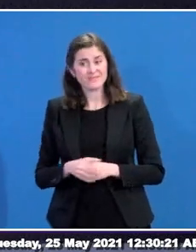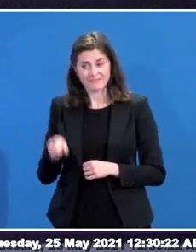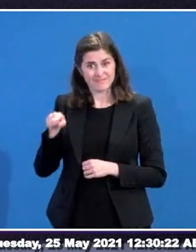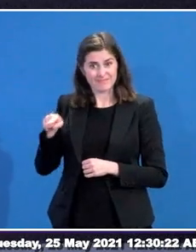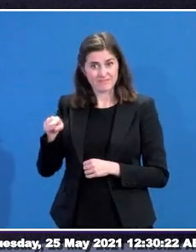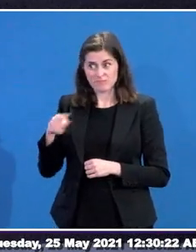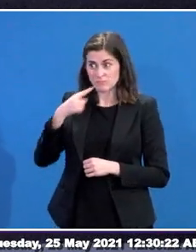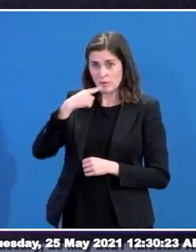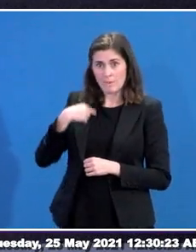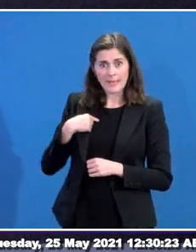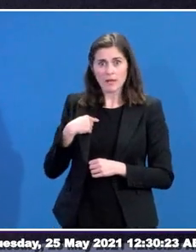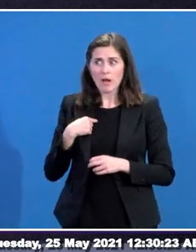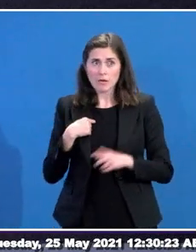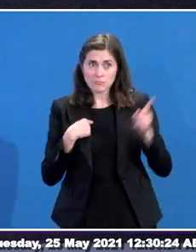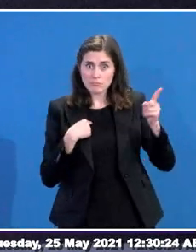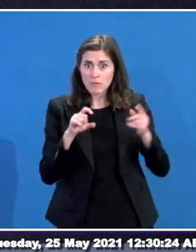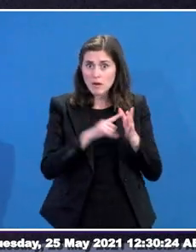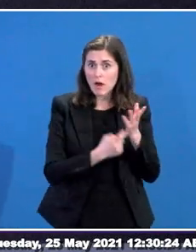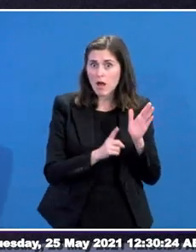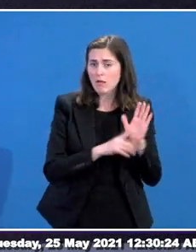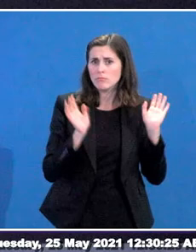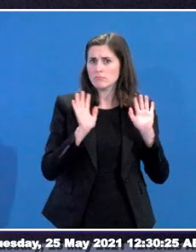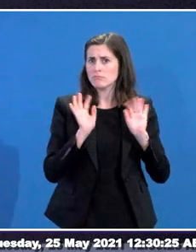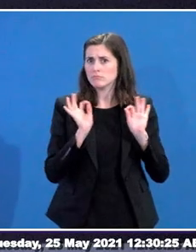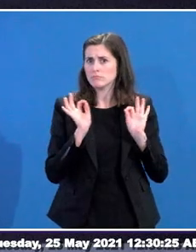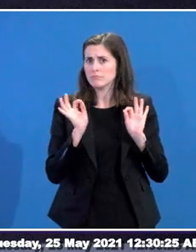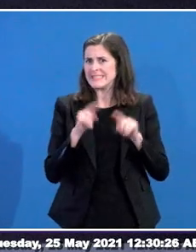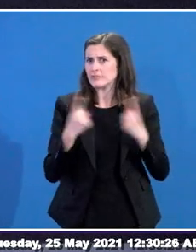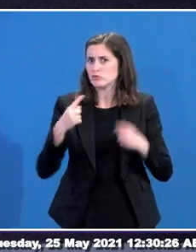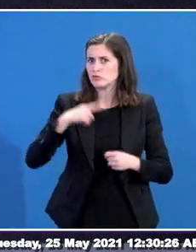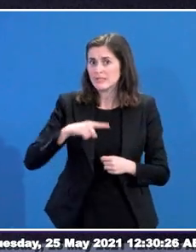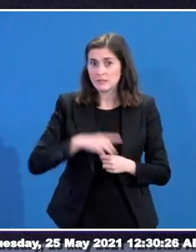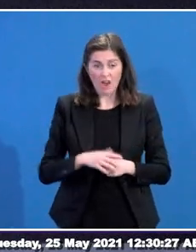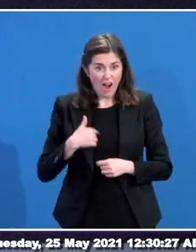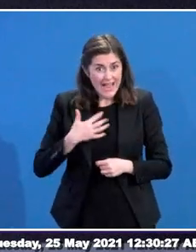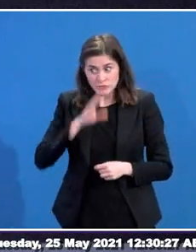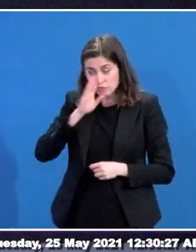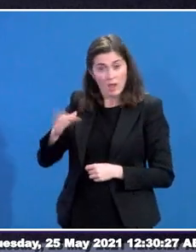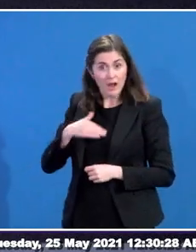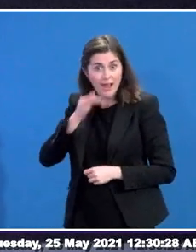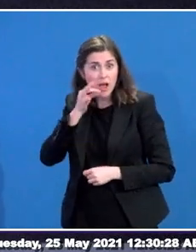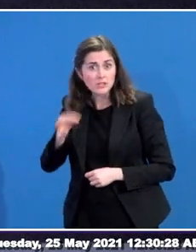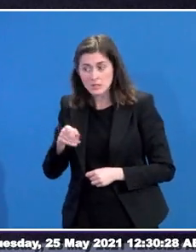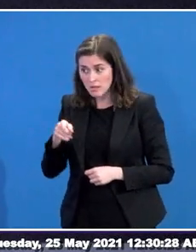"It's not because of... I said, "Is it because of Carl? You know, I wanted to know.